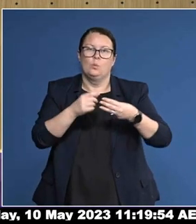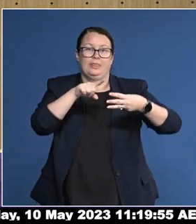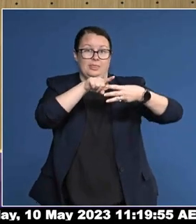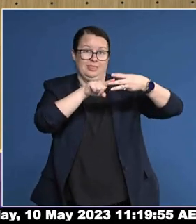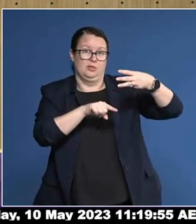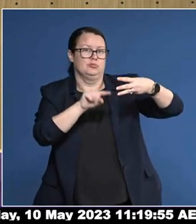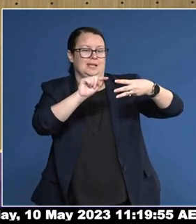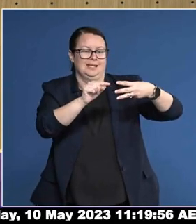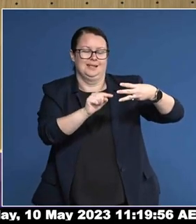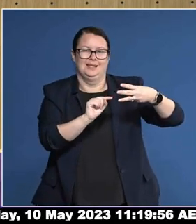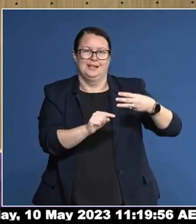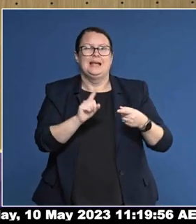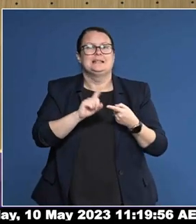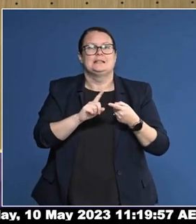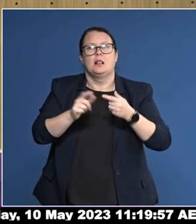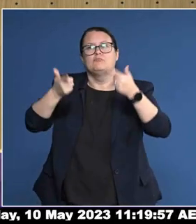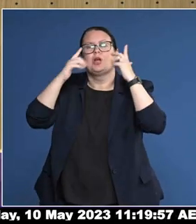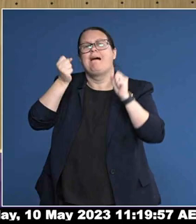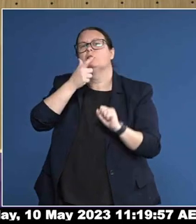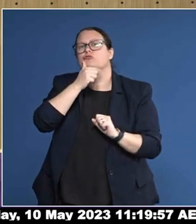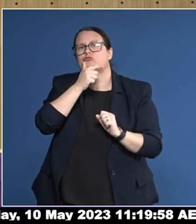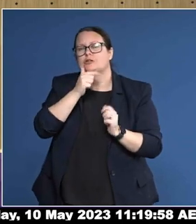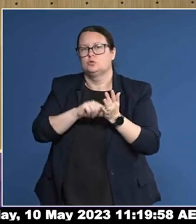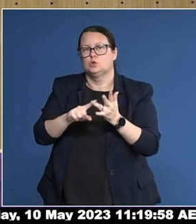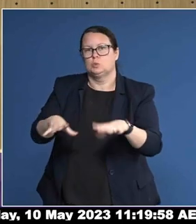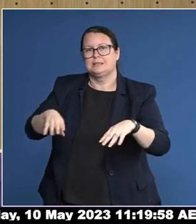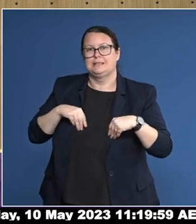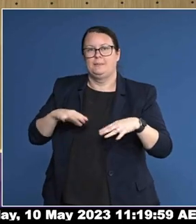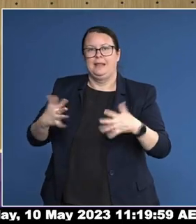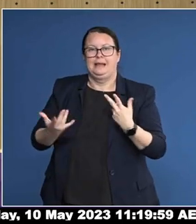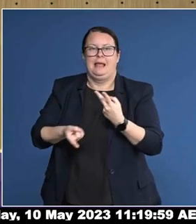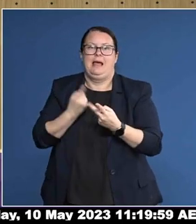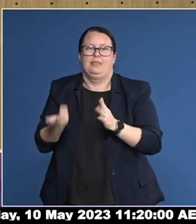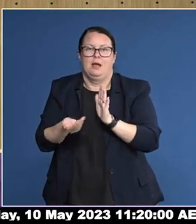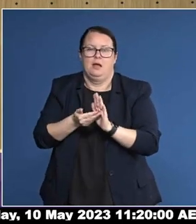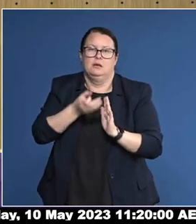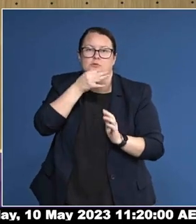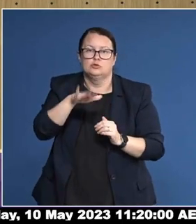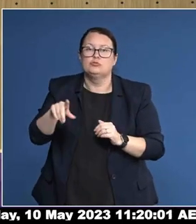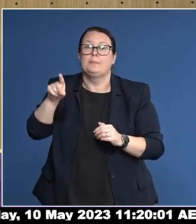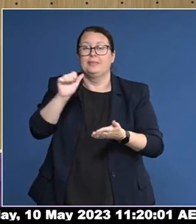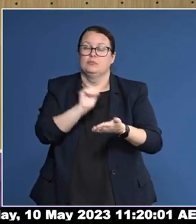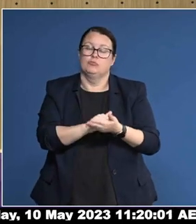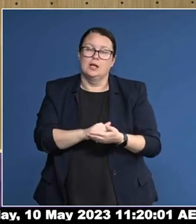had the discretion to accept any vulnerable child - correct, but that was in the first - Sorry. MS STEVENSON: - couple of days.